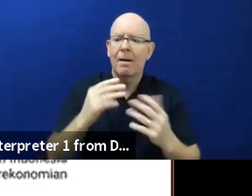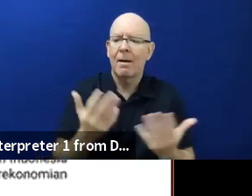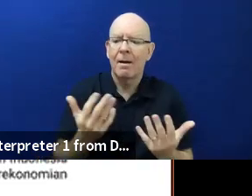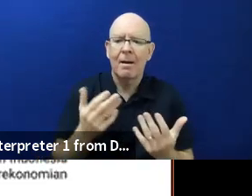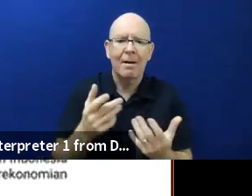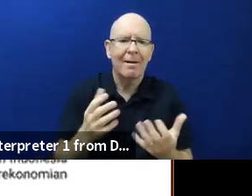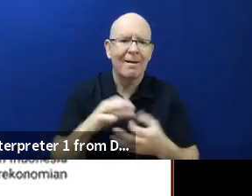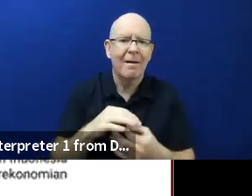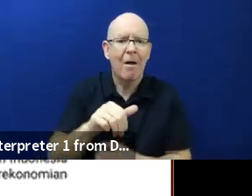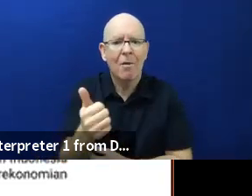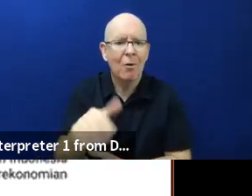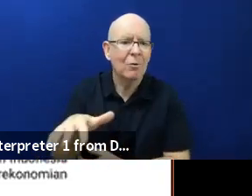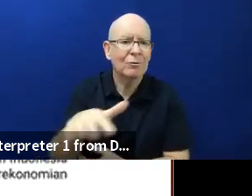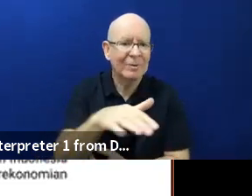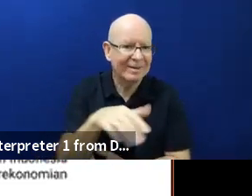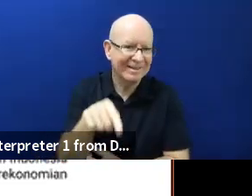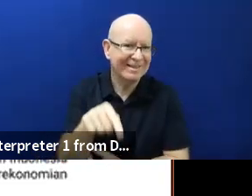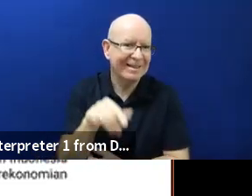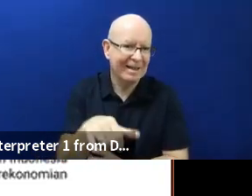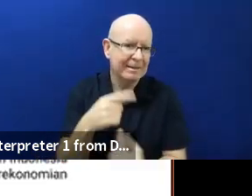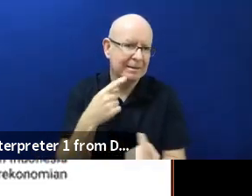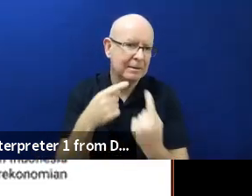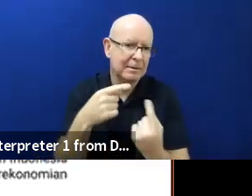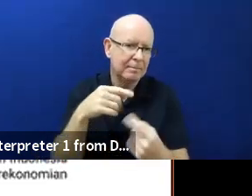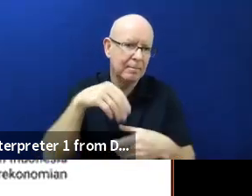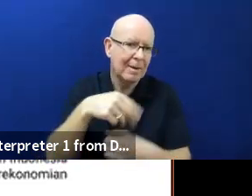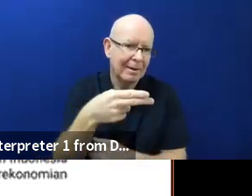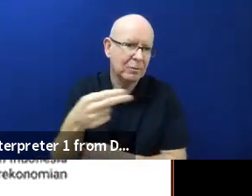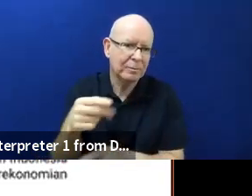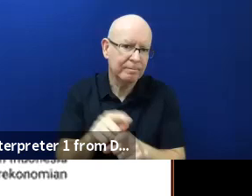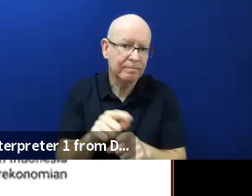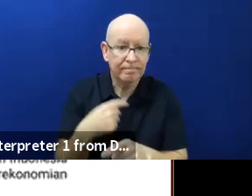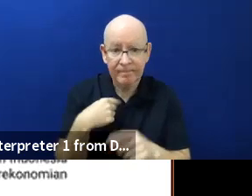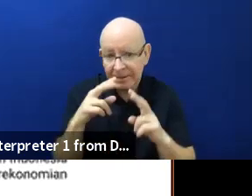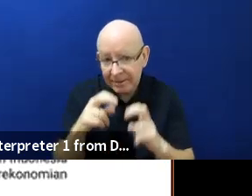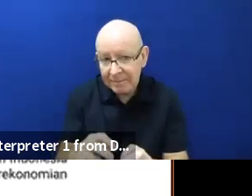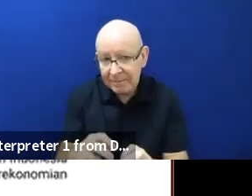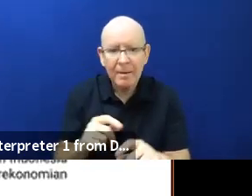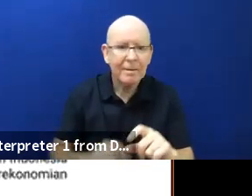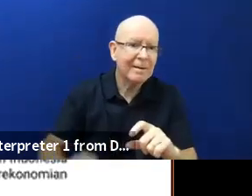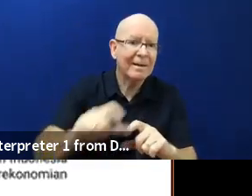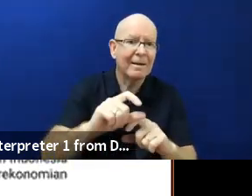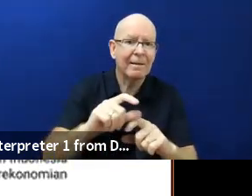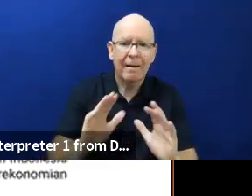show very clearly that households with the same income levels, same socio-economic characteristics